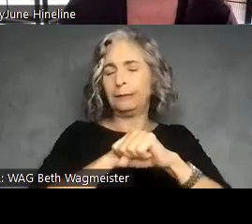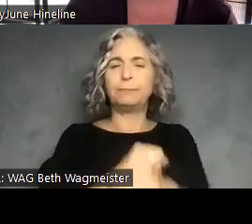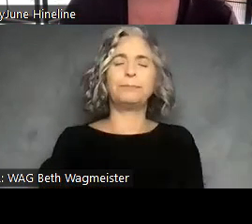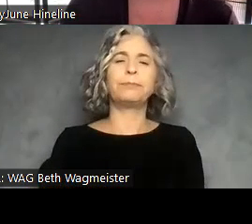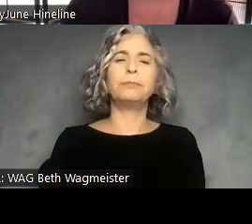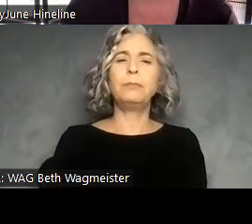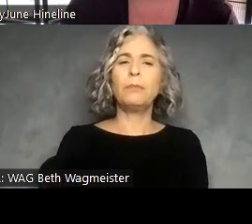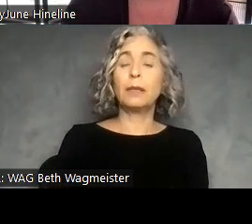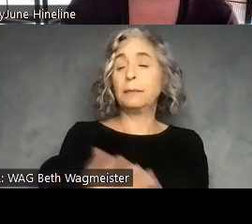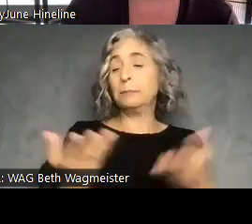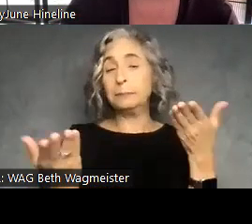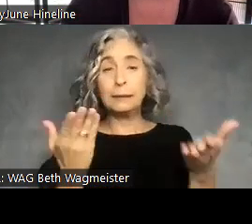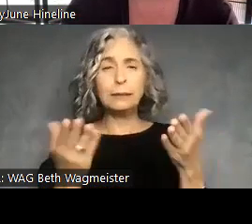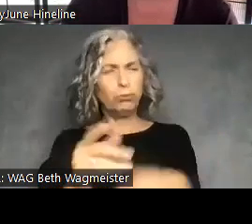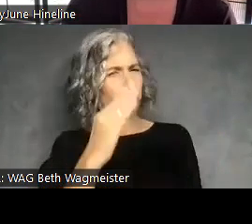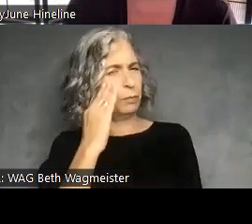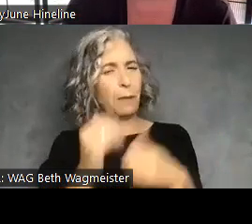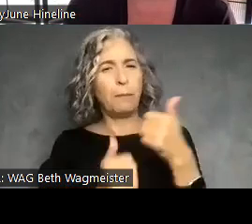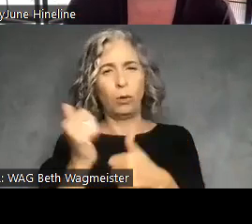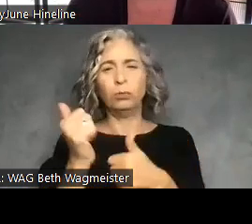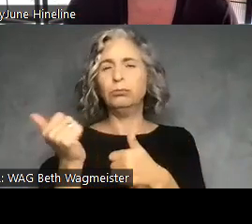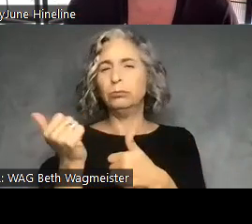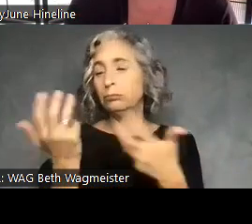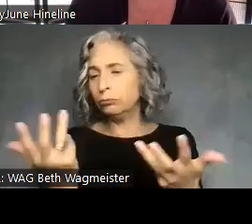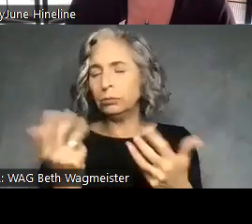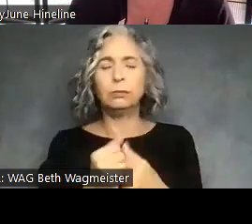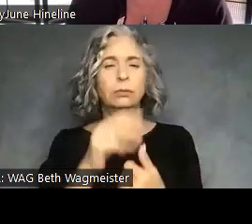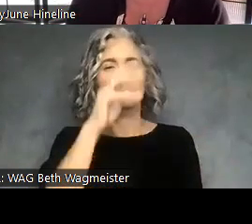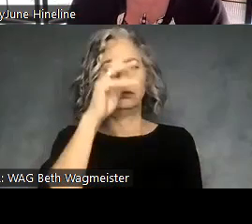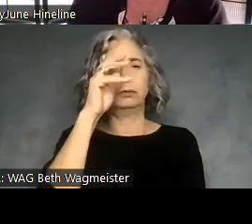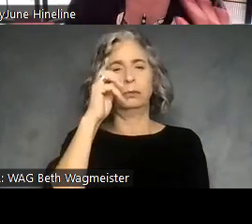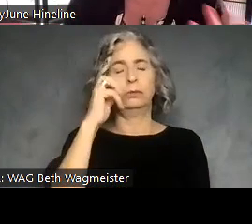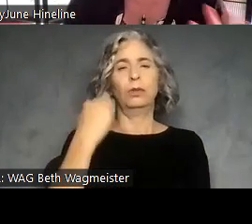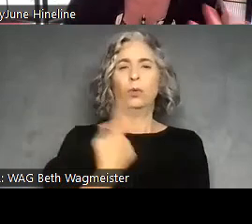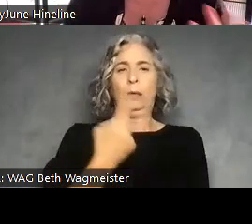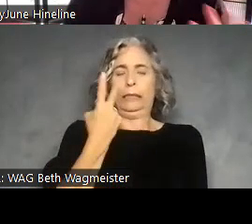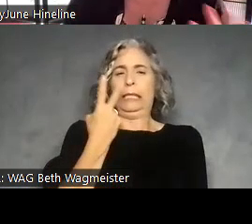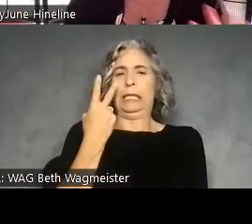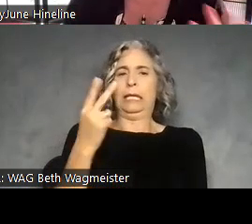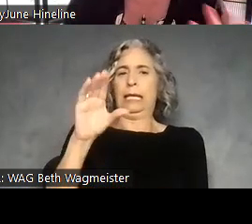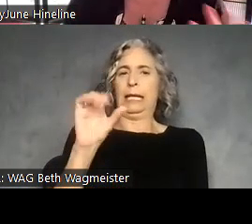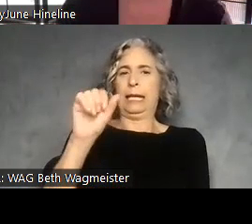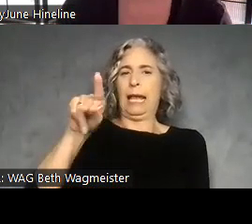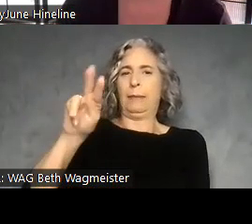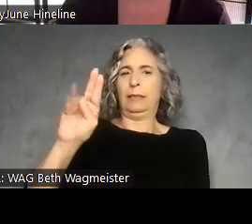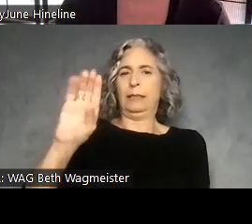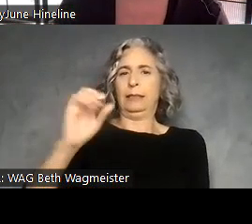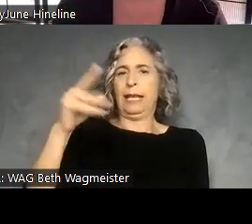You know, things like discourse or Discord or Reddit. And along with access to security forms,